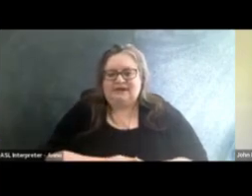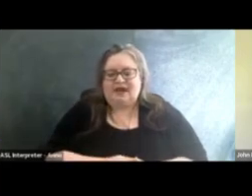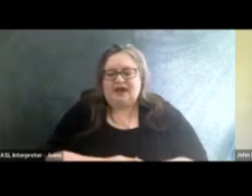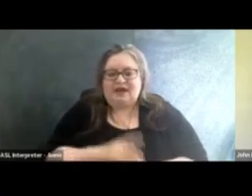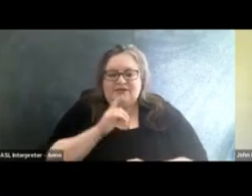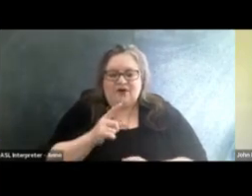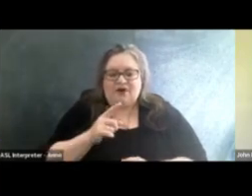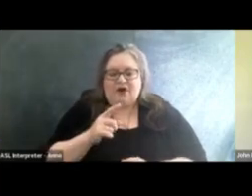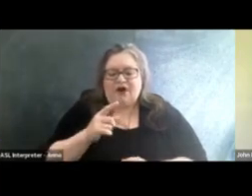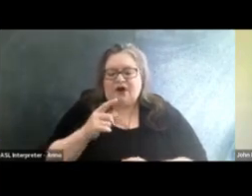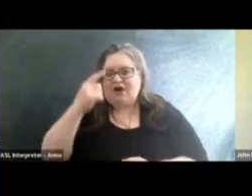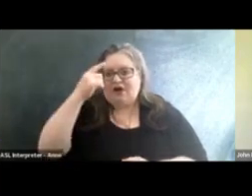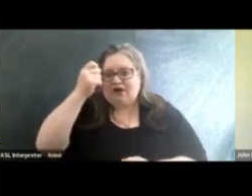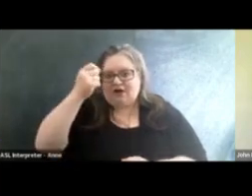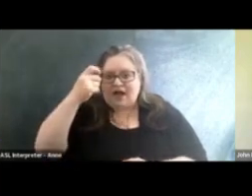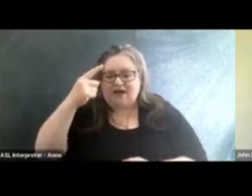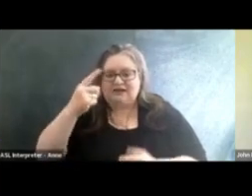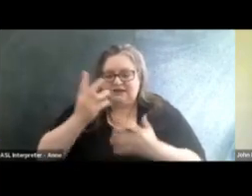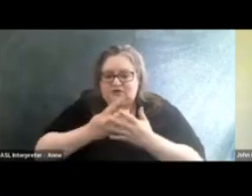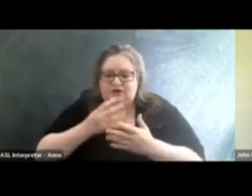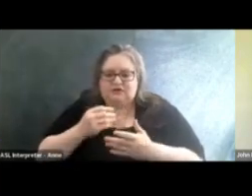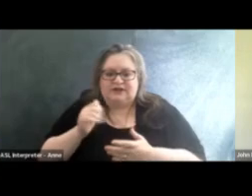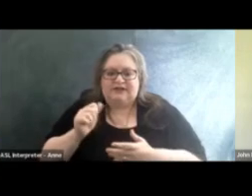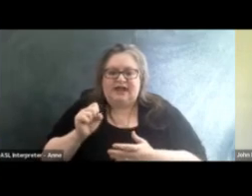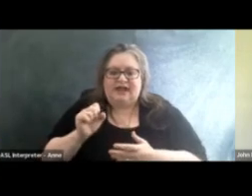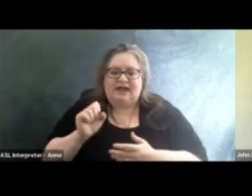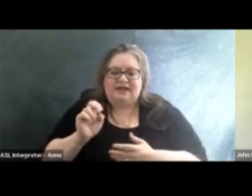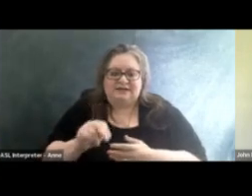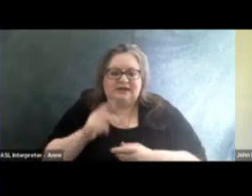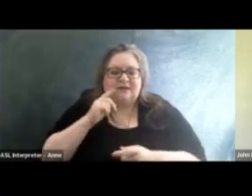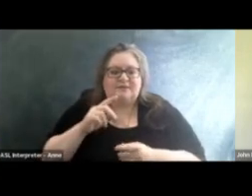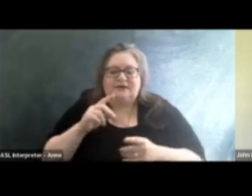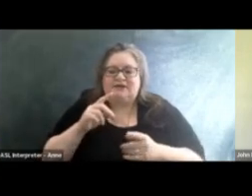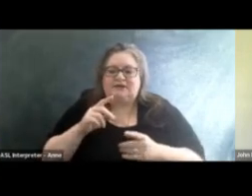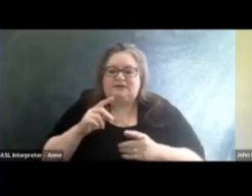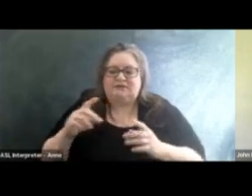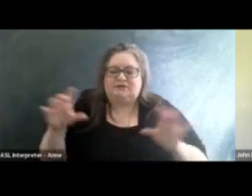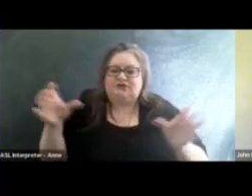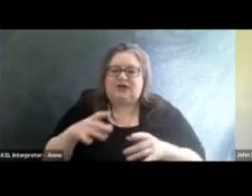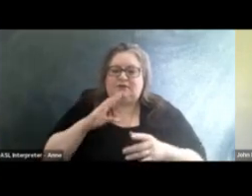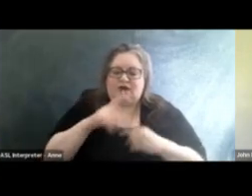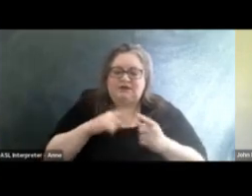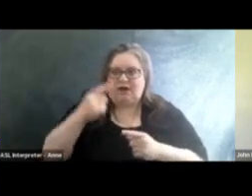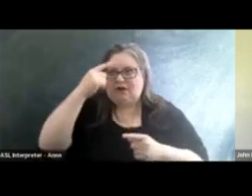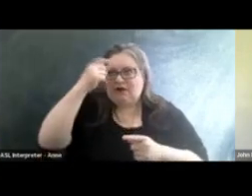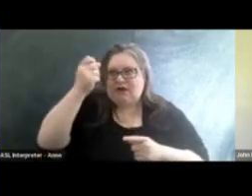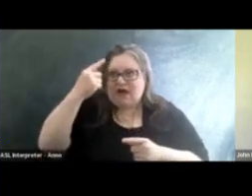cognitive screeners. And the the ASAM chapter does talk about cognitive screeners, but as any